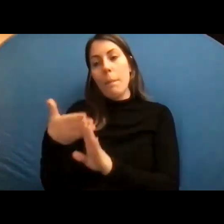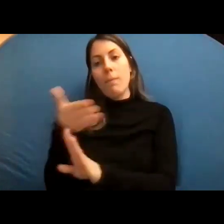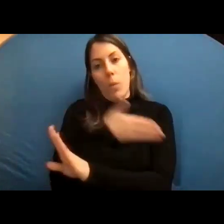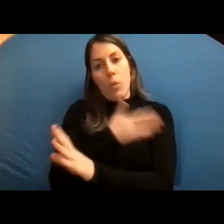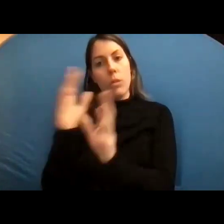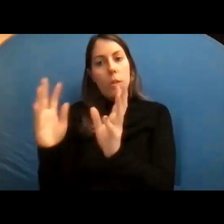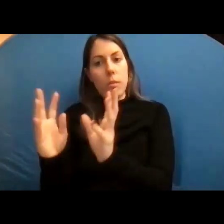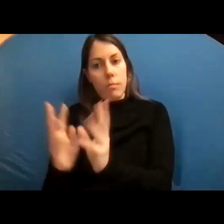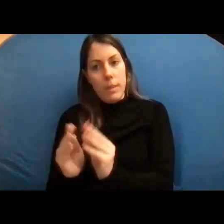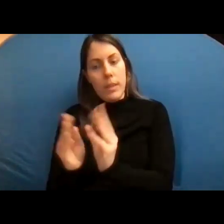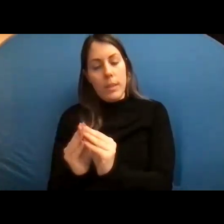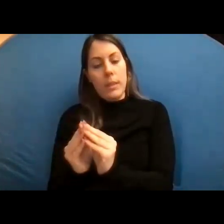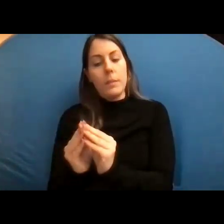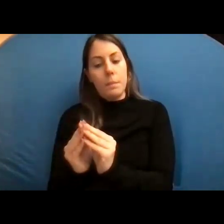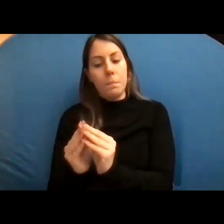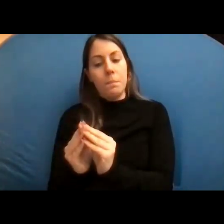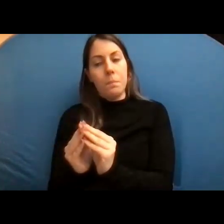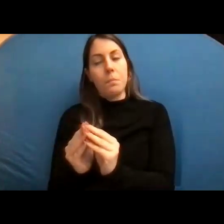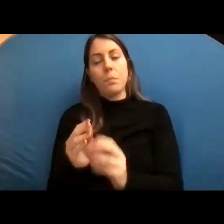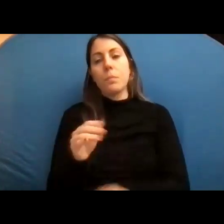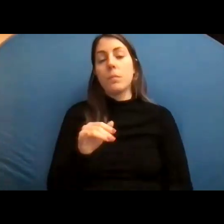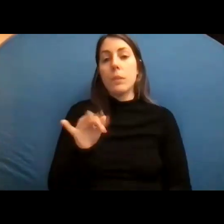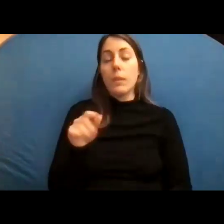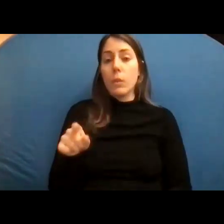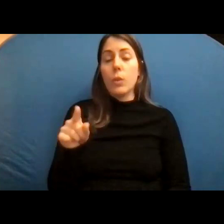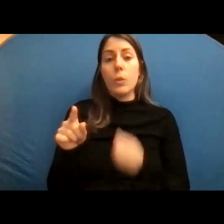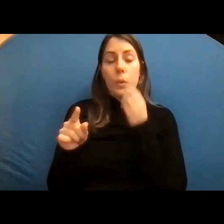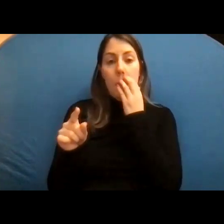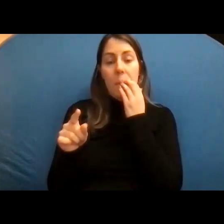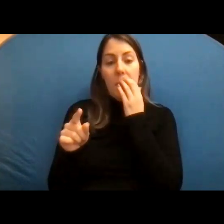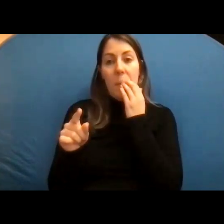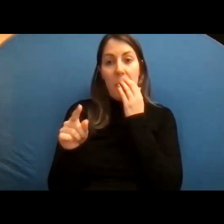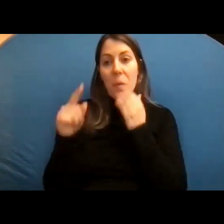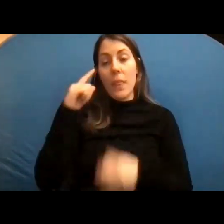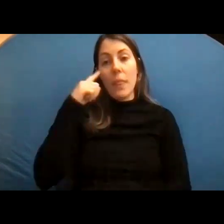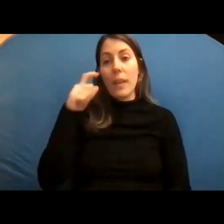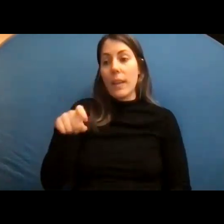have that discussion with the school prior to the meeting.